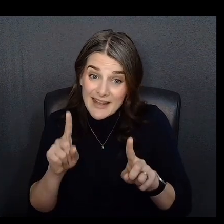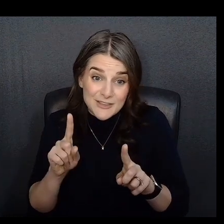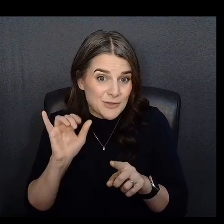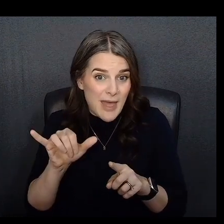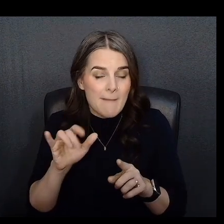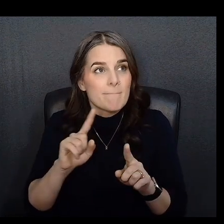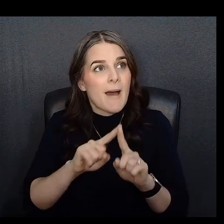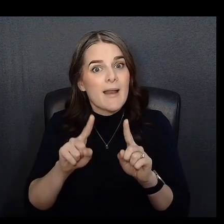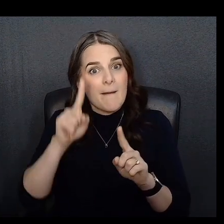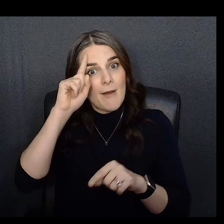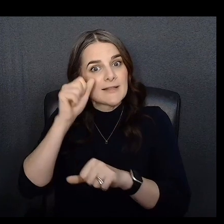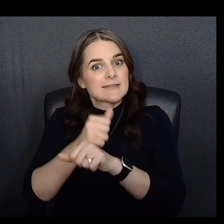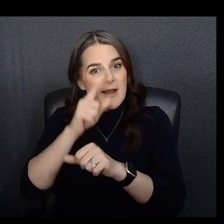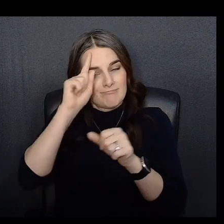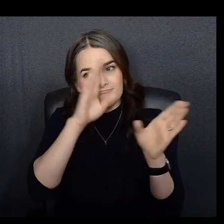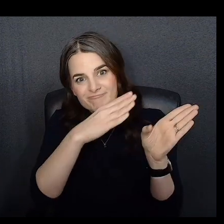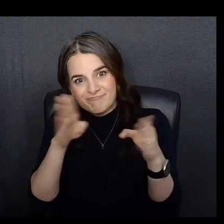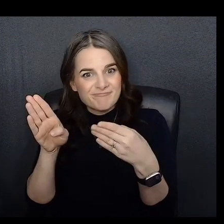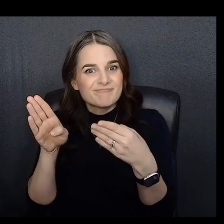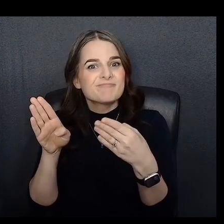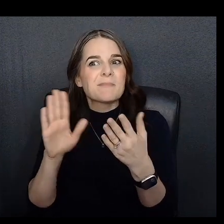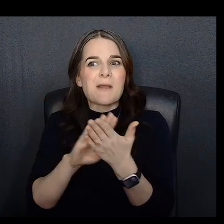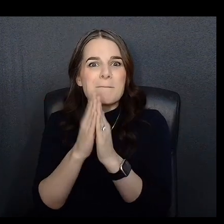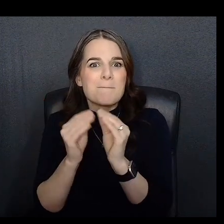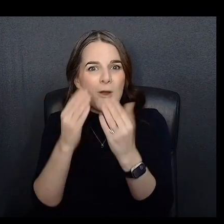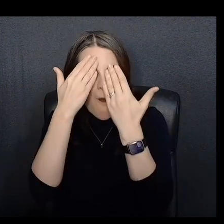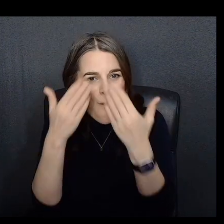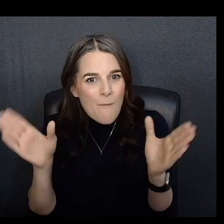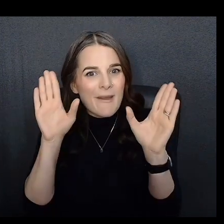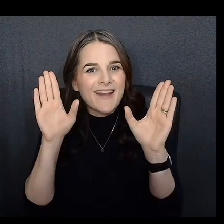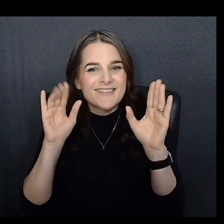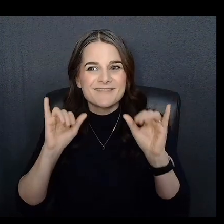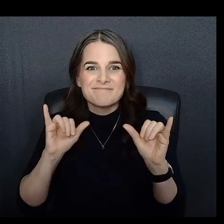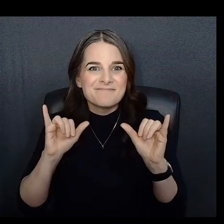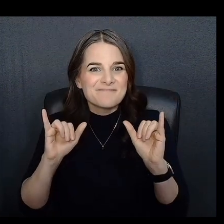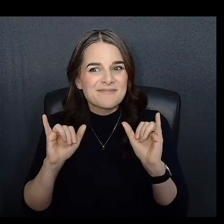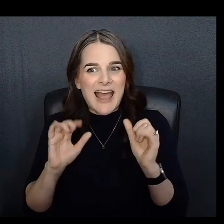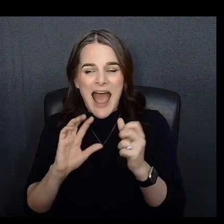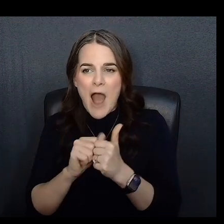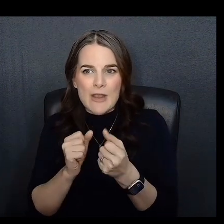Let's be more open and think about how we can do this and advocate for this as stakeholders